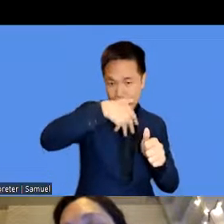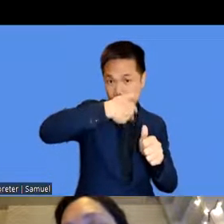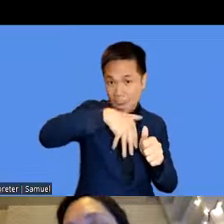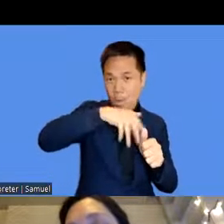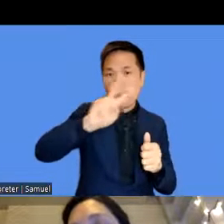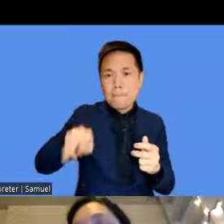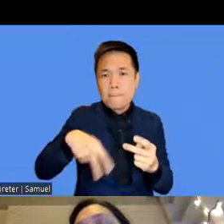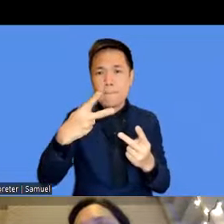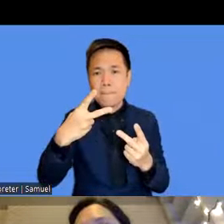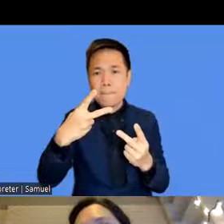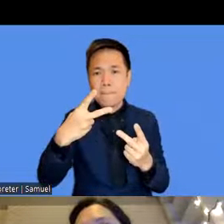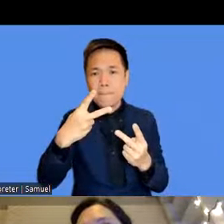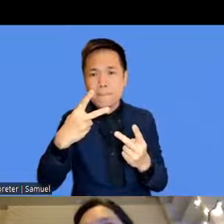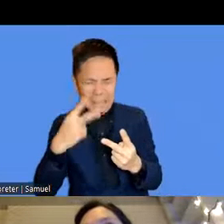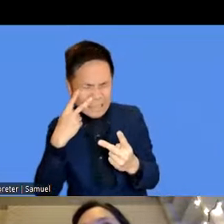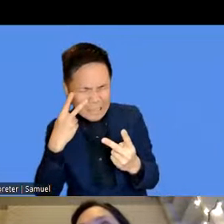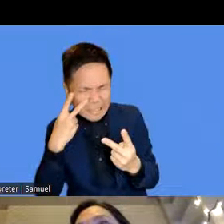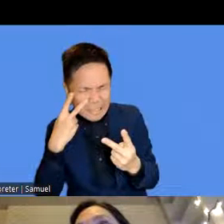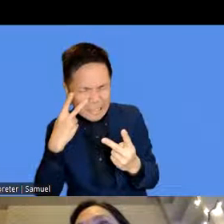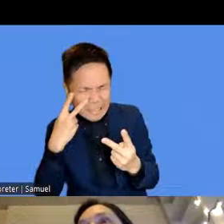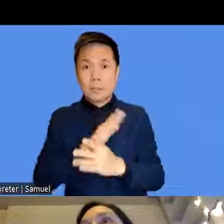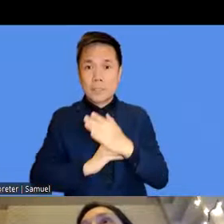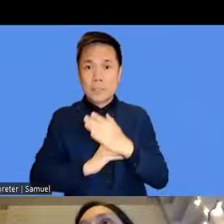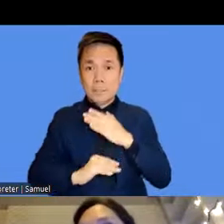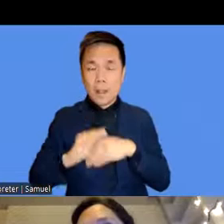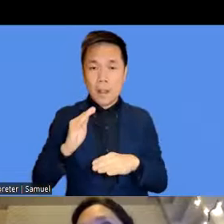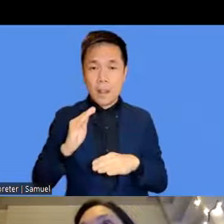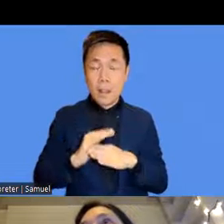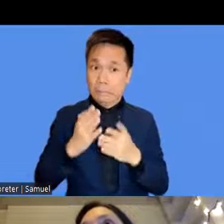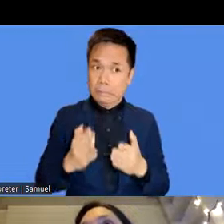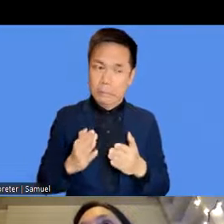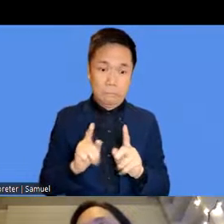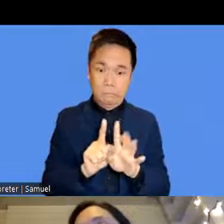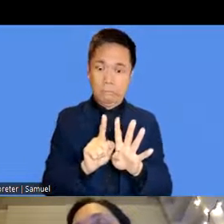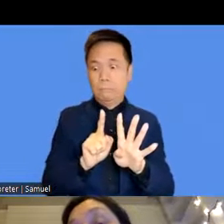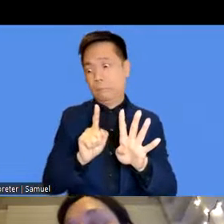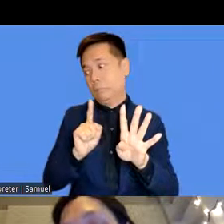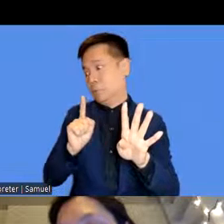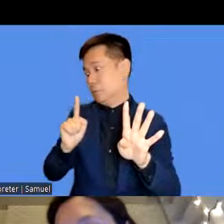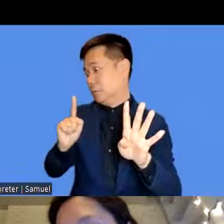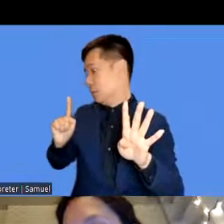one of the most urgent groups left behind in urgent need of focus.